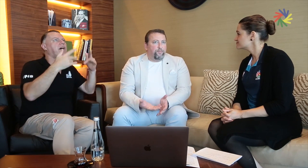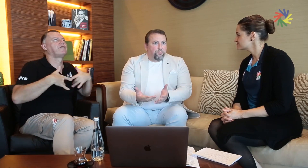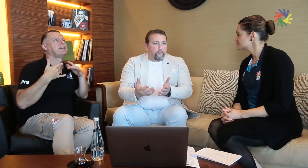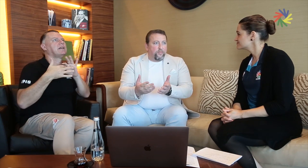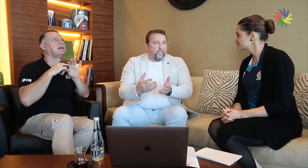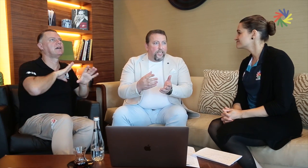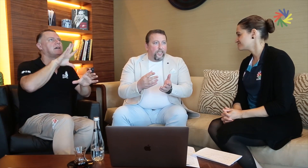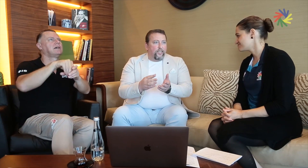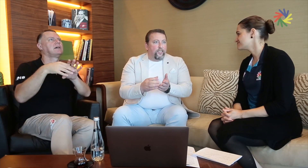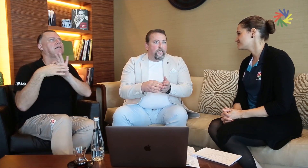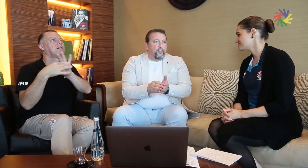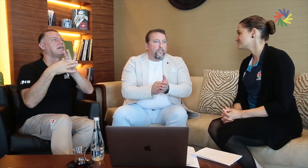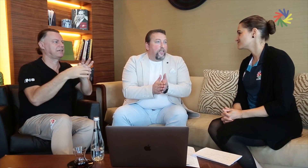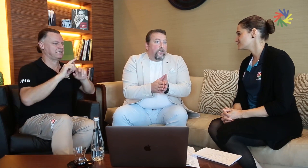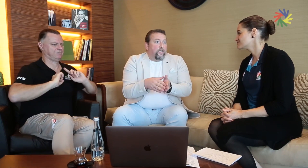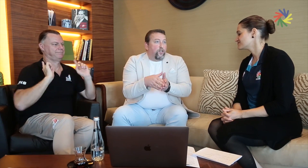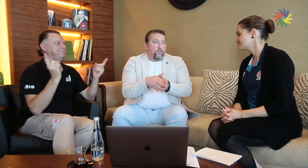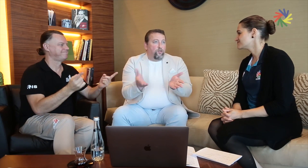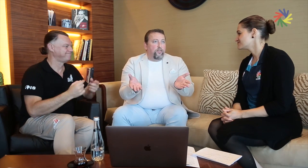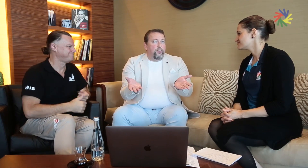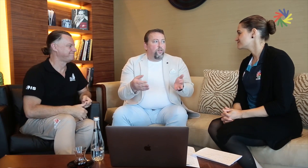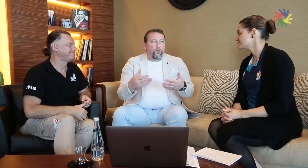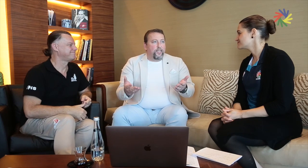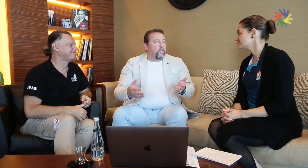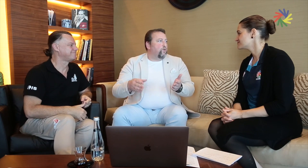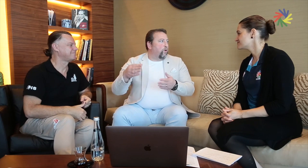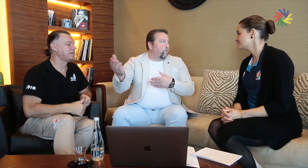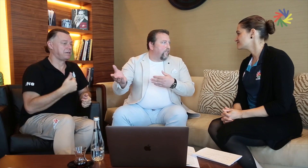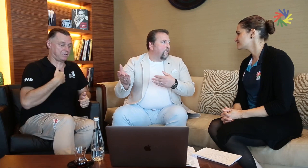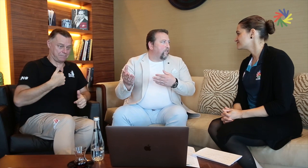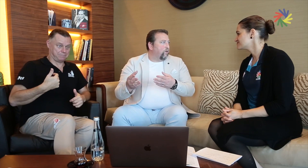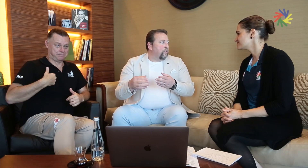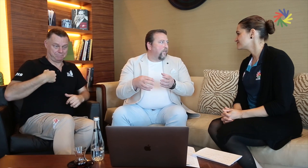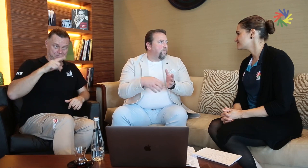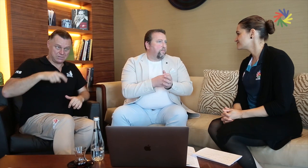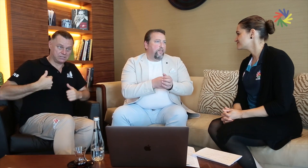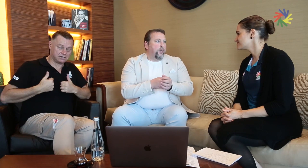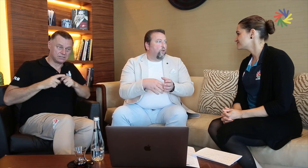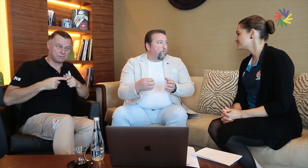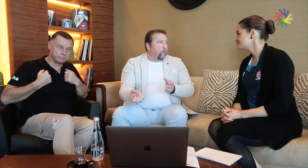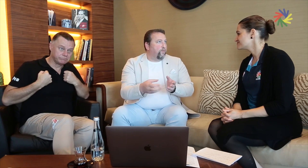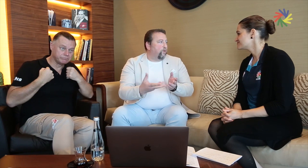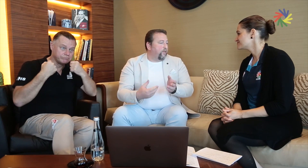having to drive all the way to some competition venues.